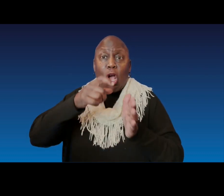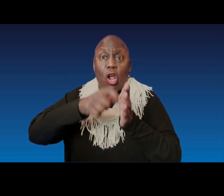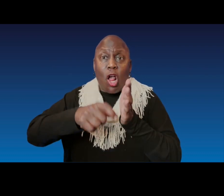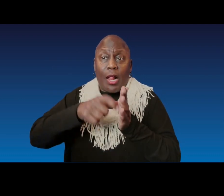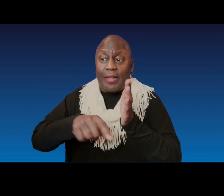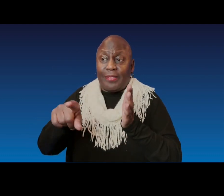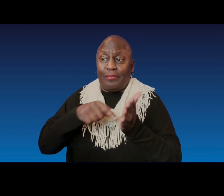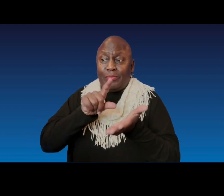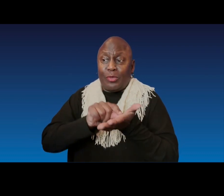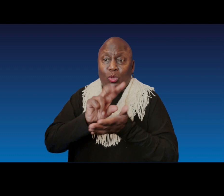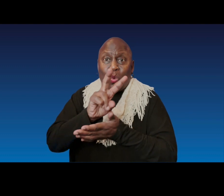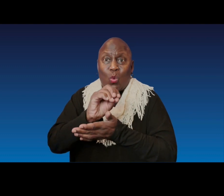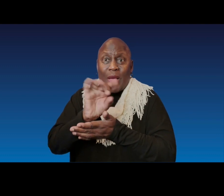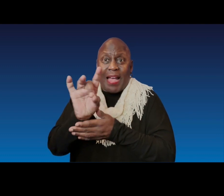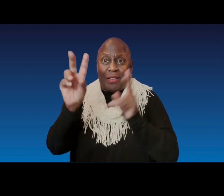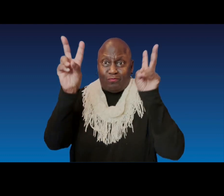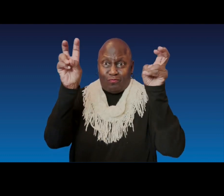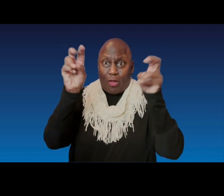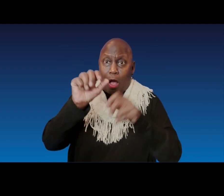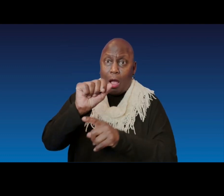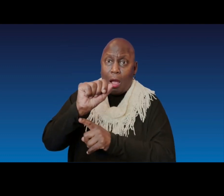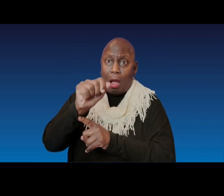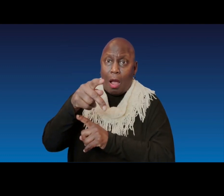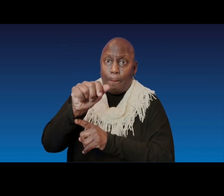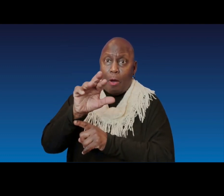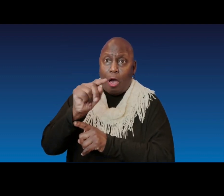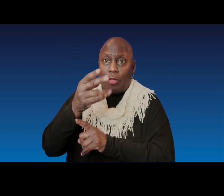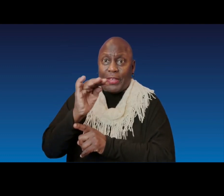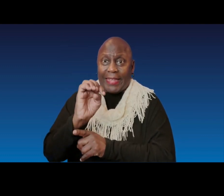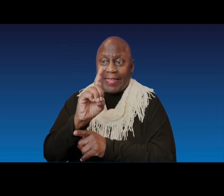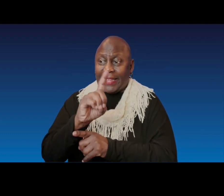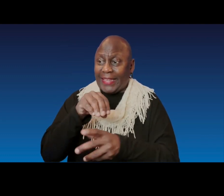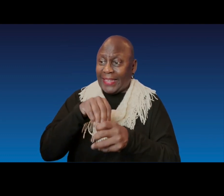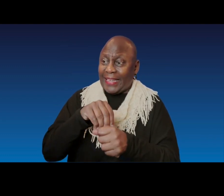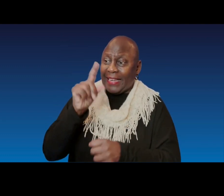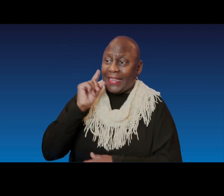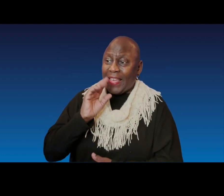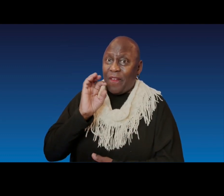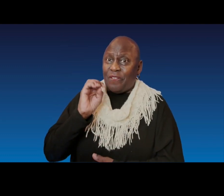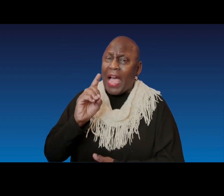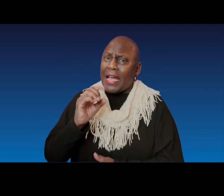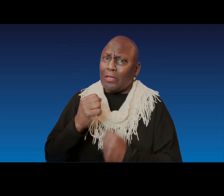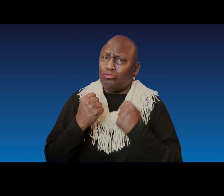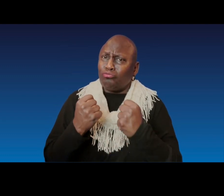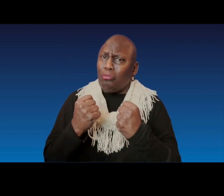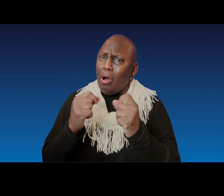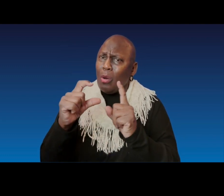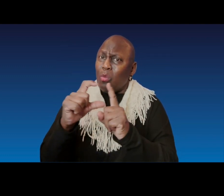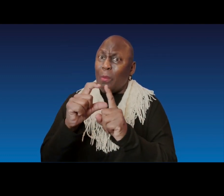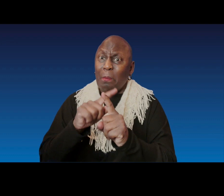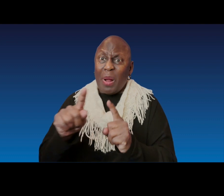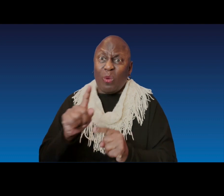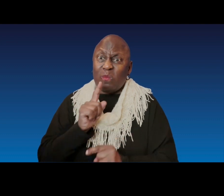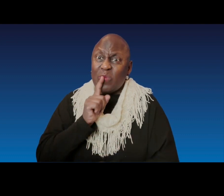This is based on my article published in 2008 entitled "Apartheid in Deaf Education."